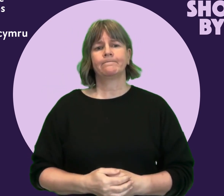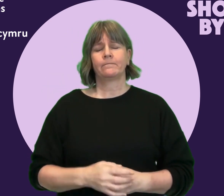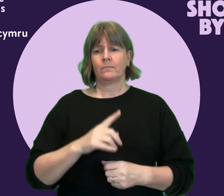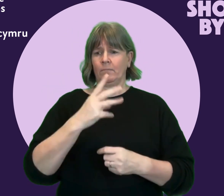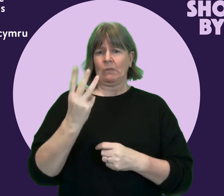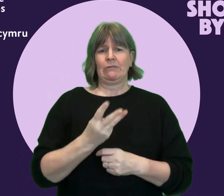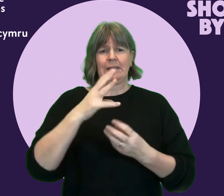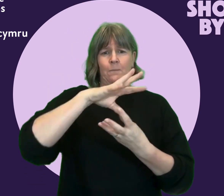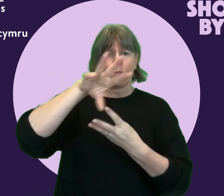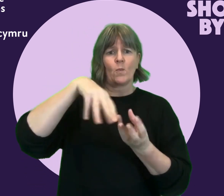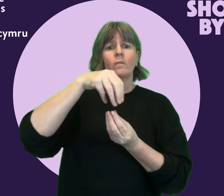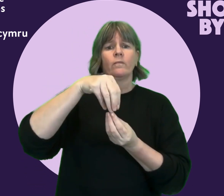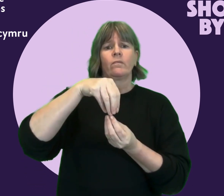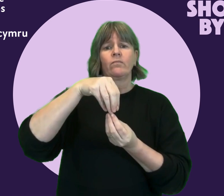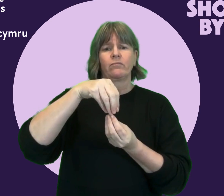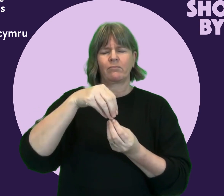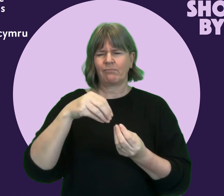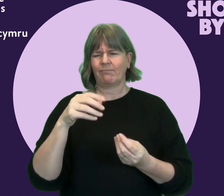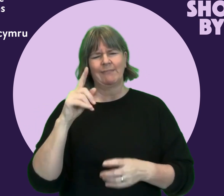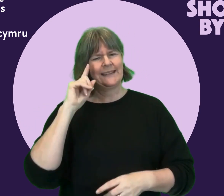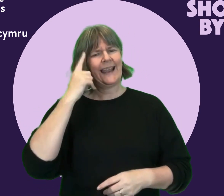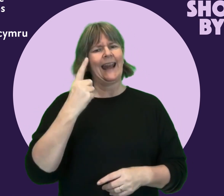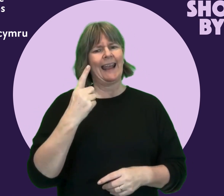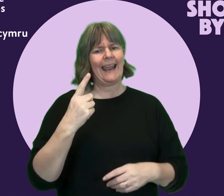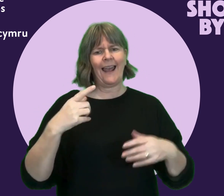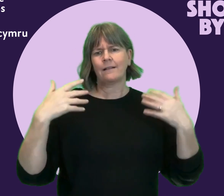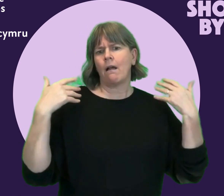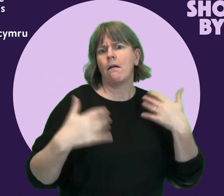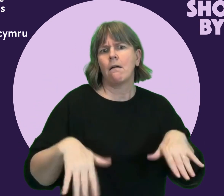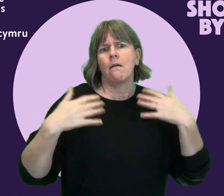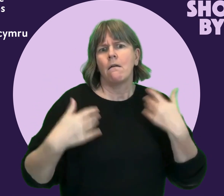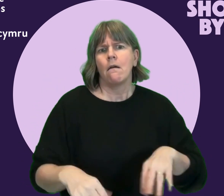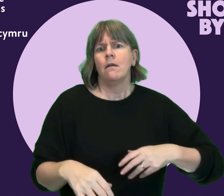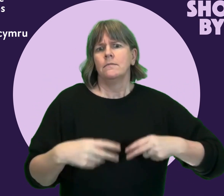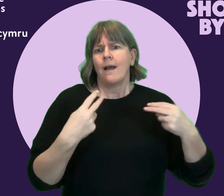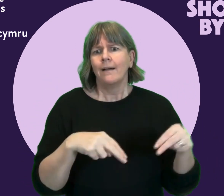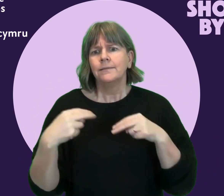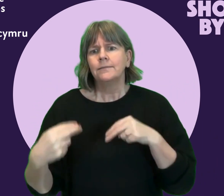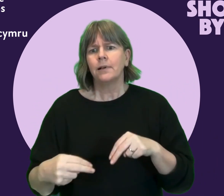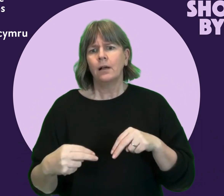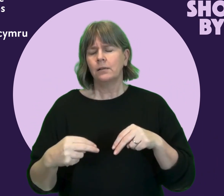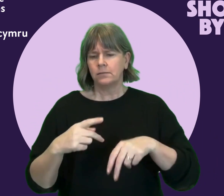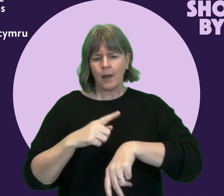See three synchronised, silly and sublime